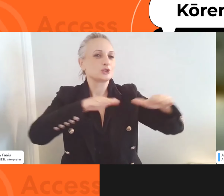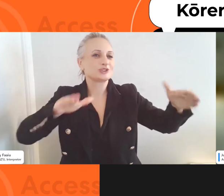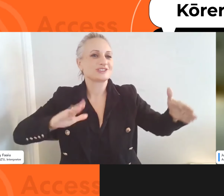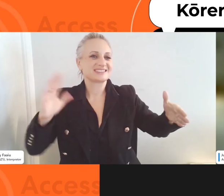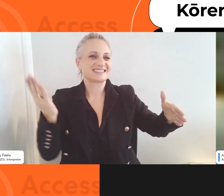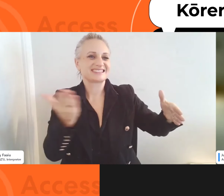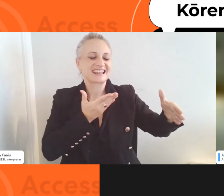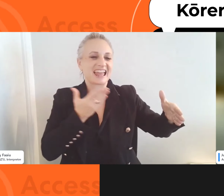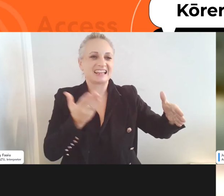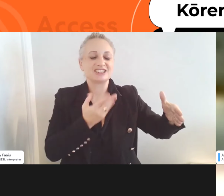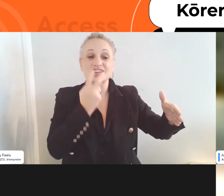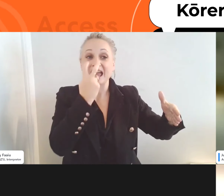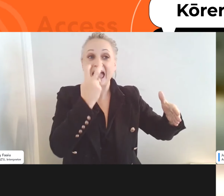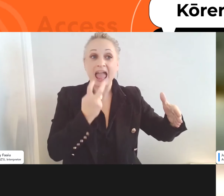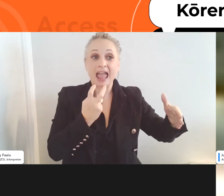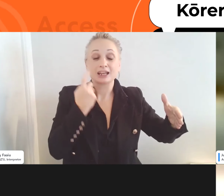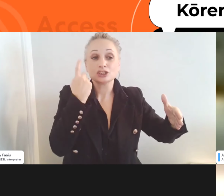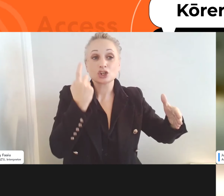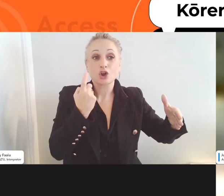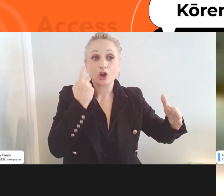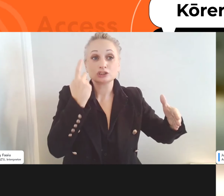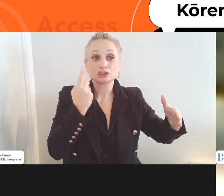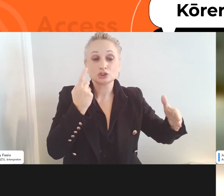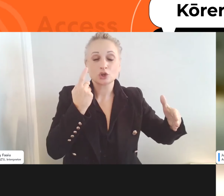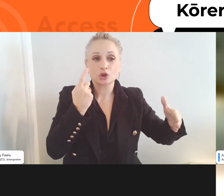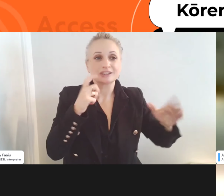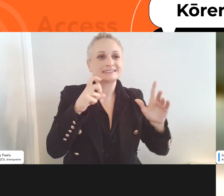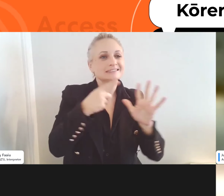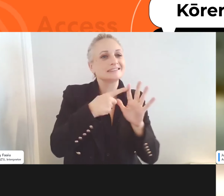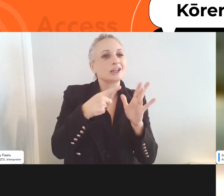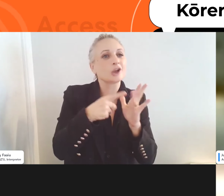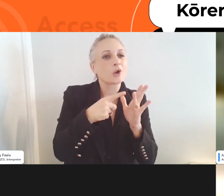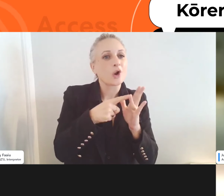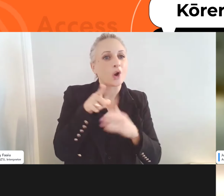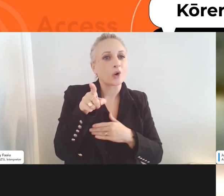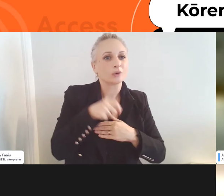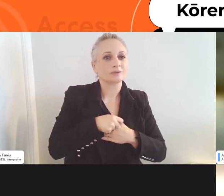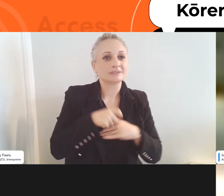Chief Executive. Karen will set the scene for our kōrero today,